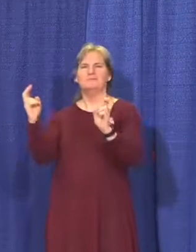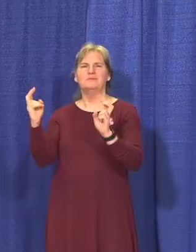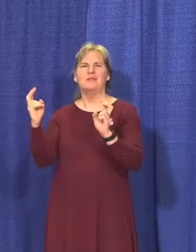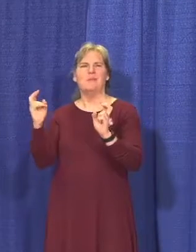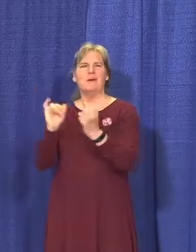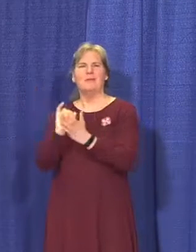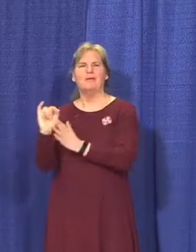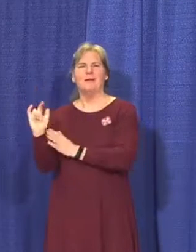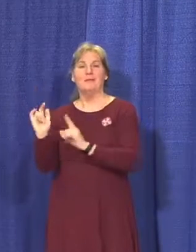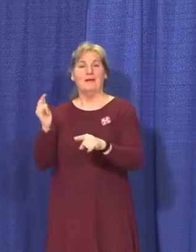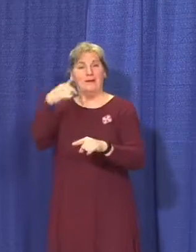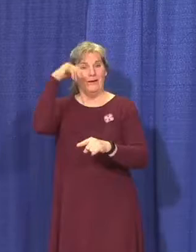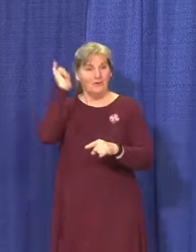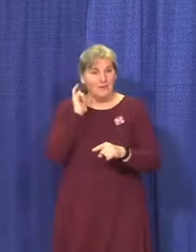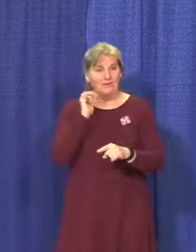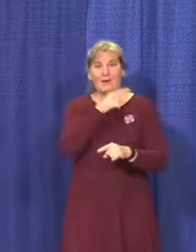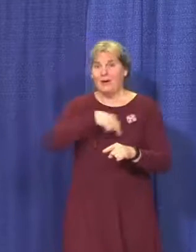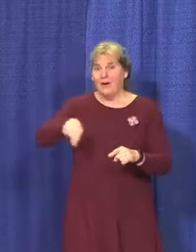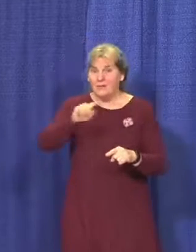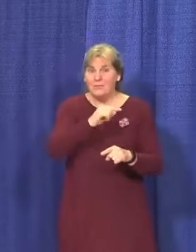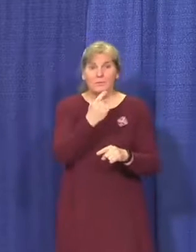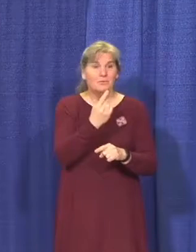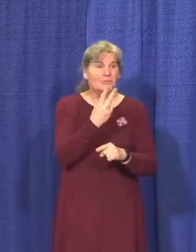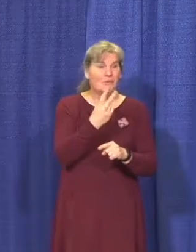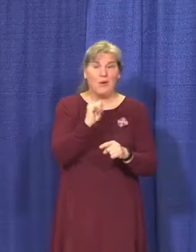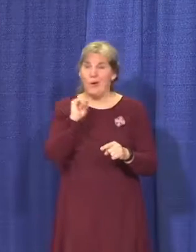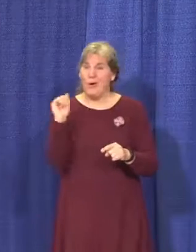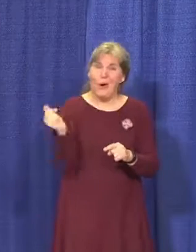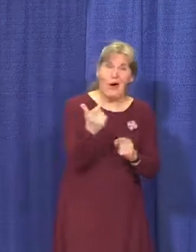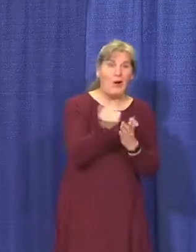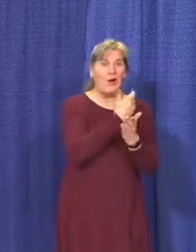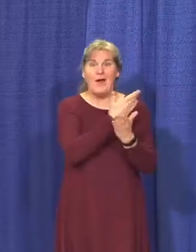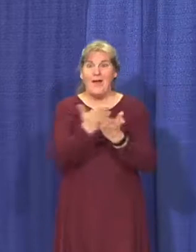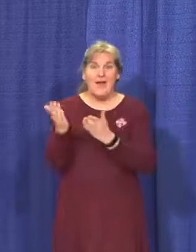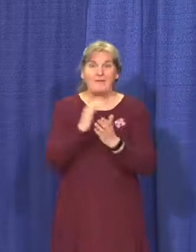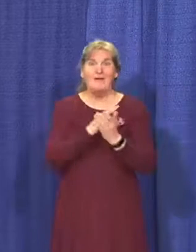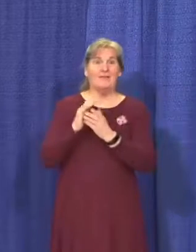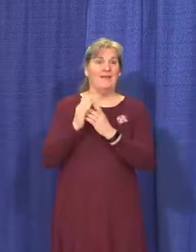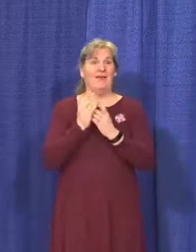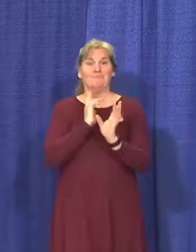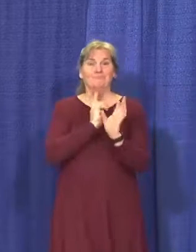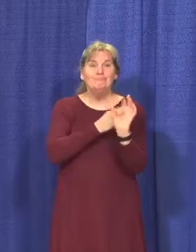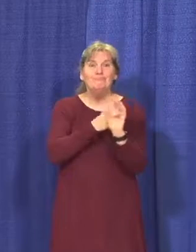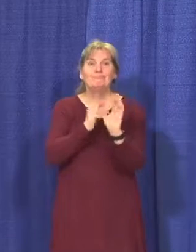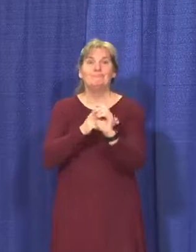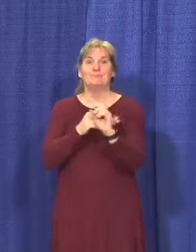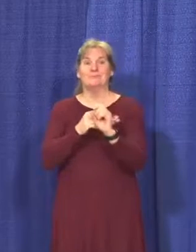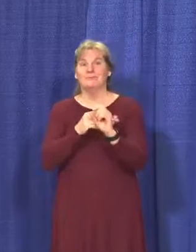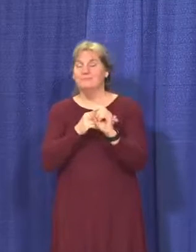where is in the Yukon you may have one or two reporters and you have to cover everything so you get tons of things coming